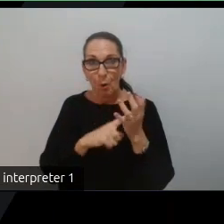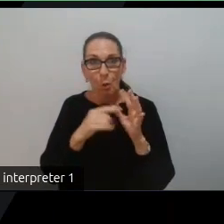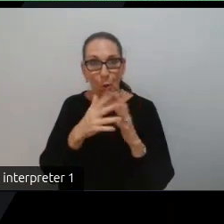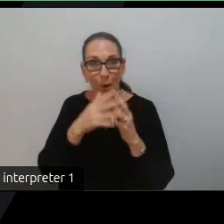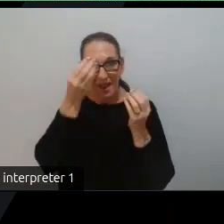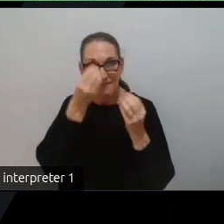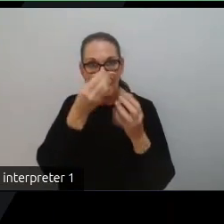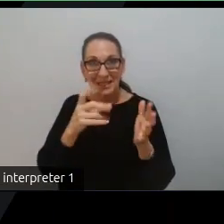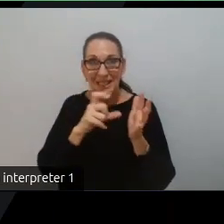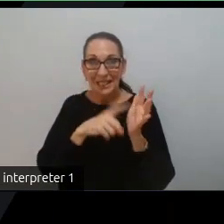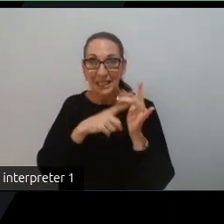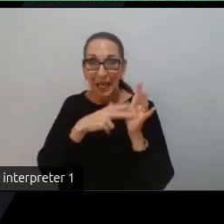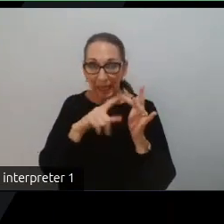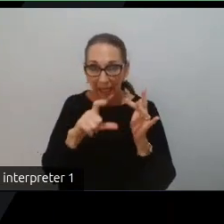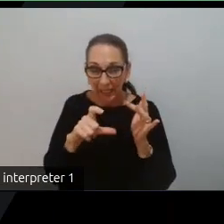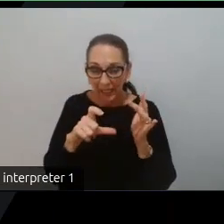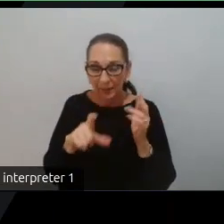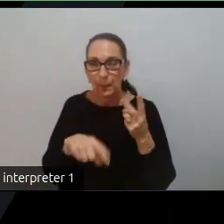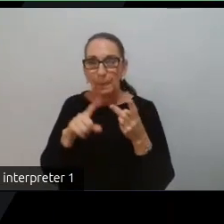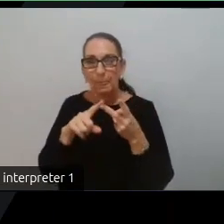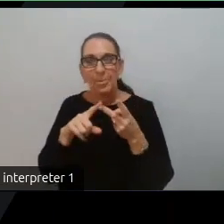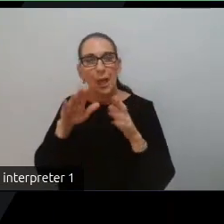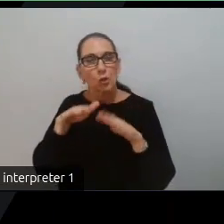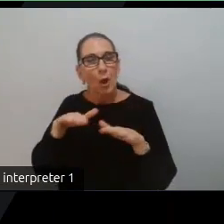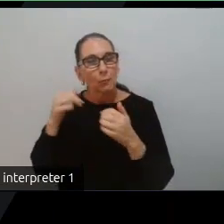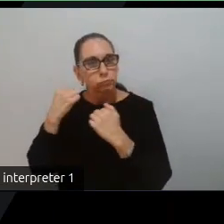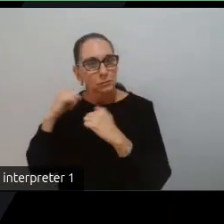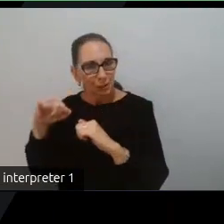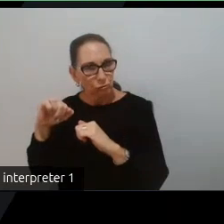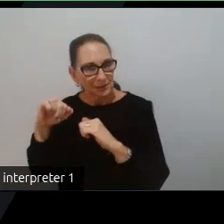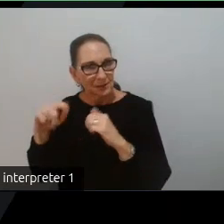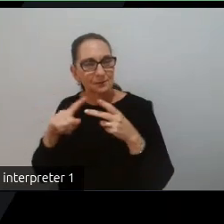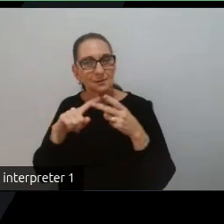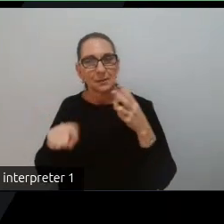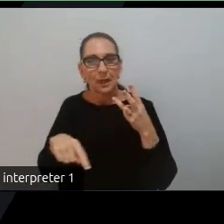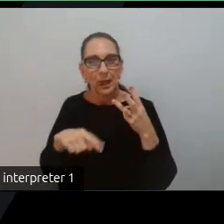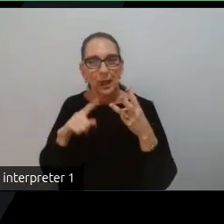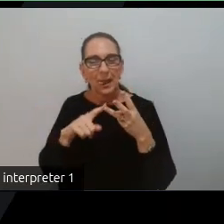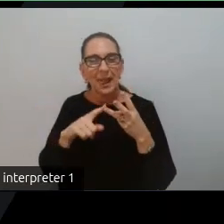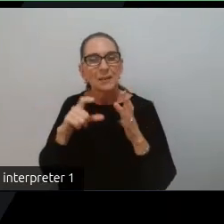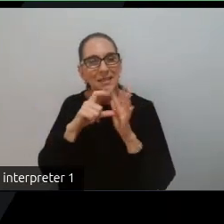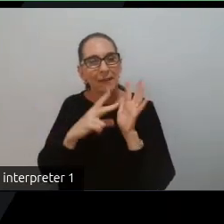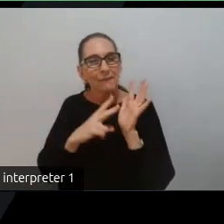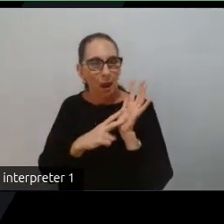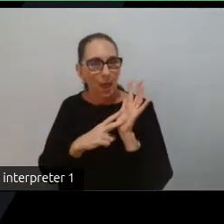um we have um a child protection clinic and a domestic violence clinic. So we can